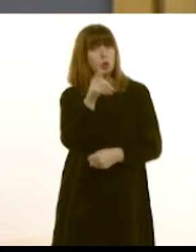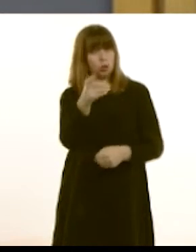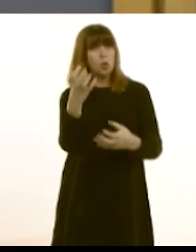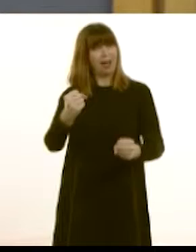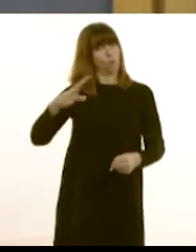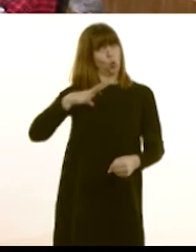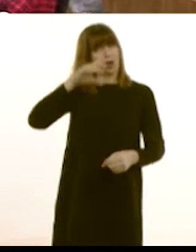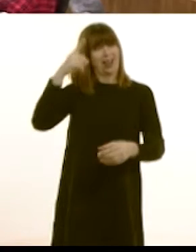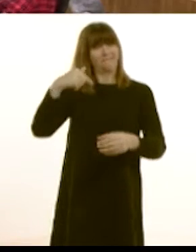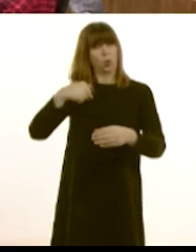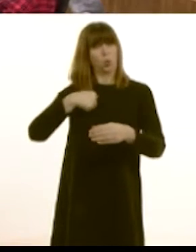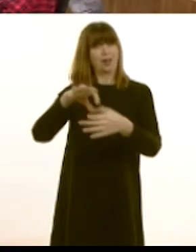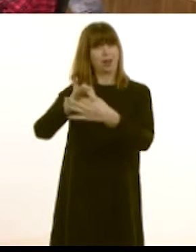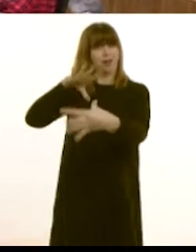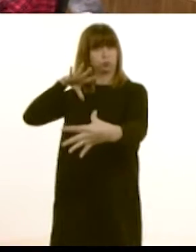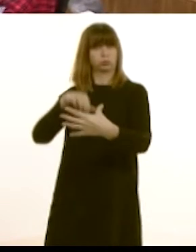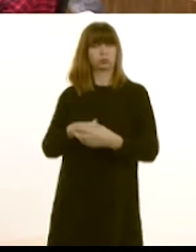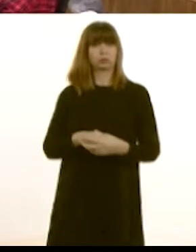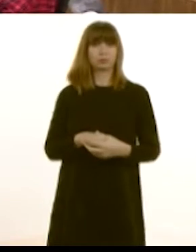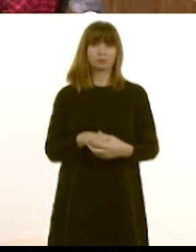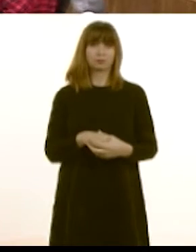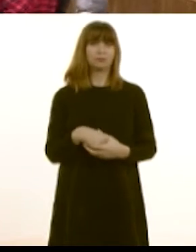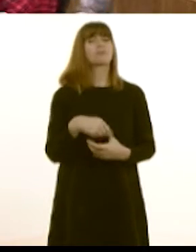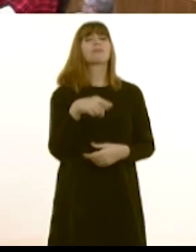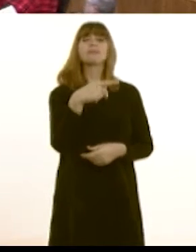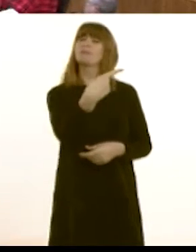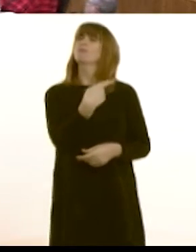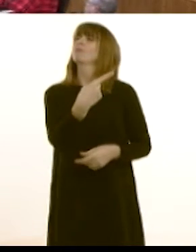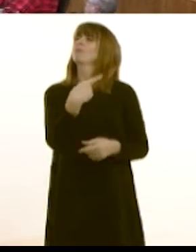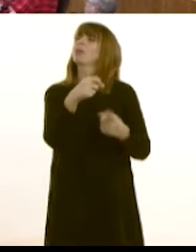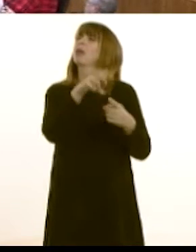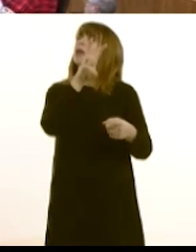Carwyn Jones: The leader of Plaid Cymru and I have had discussionsósensible discussionsówhere